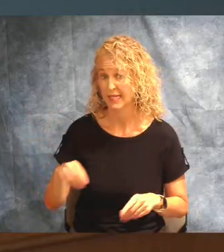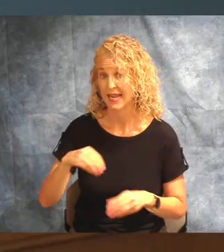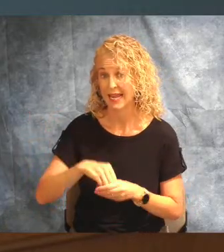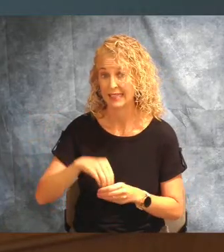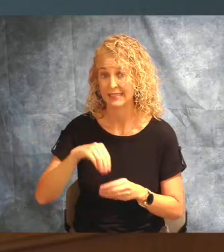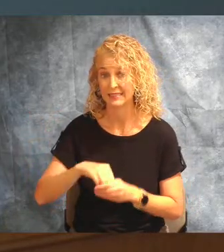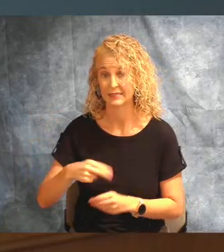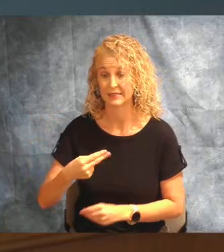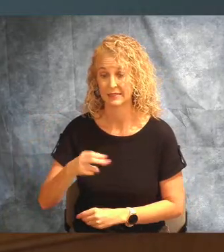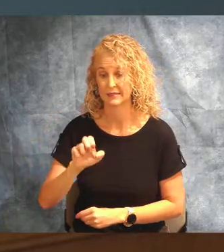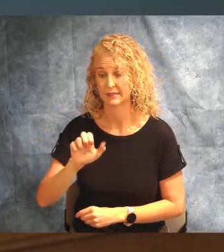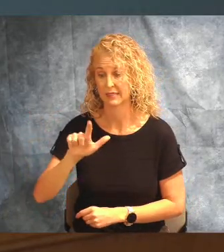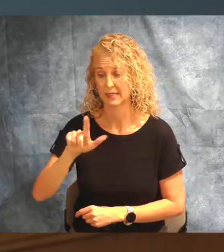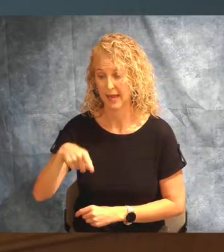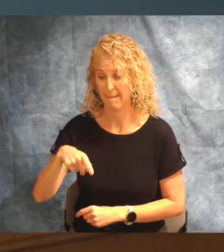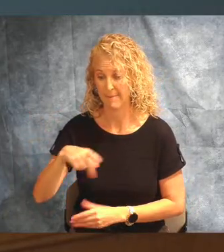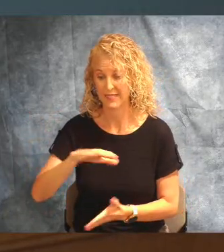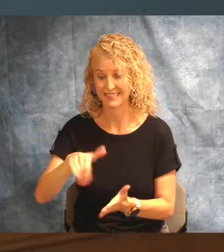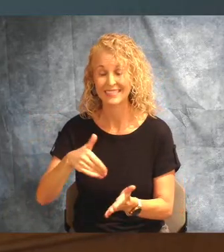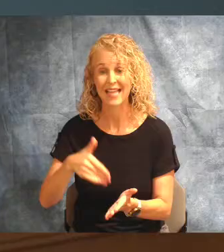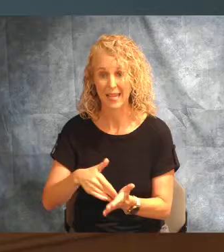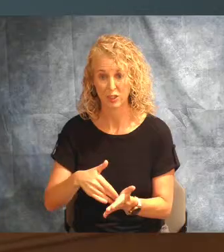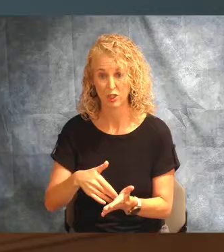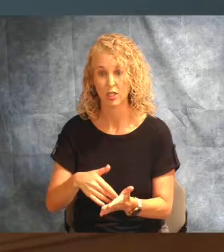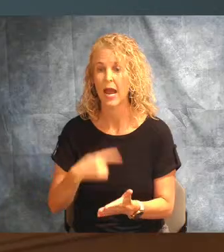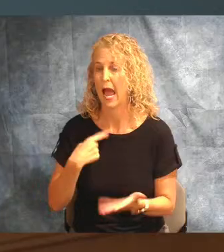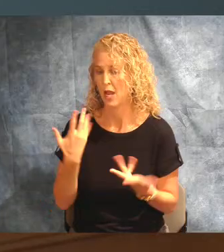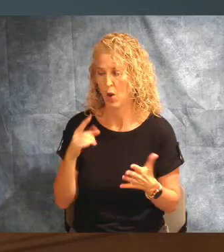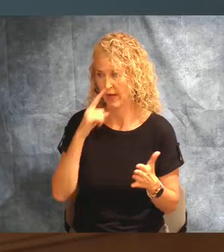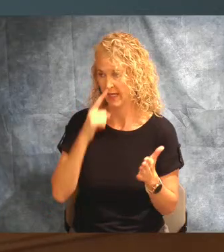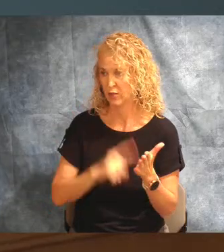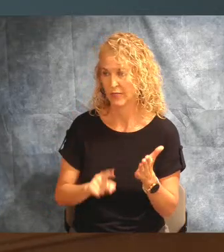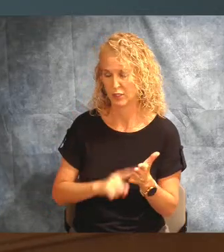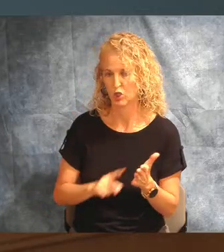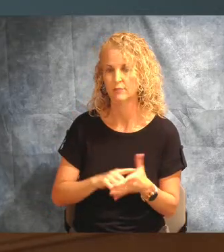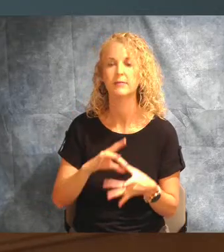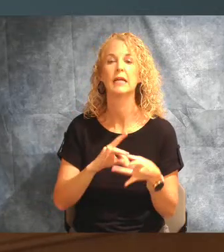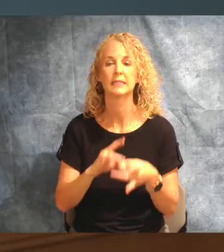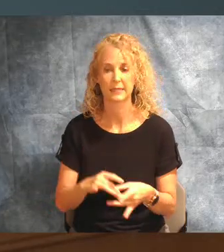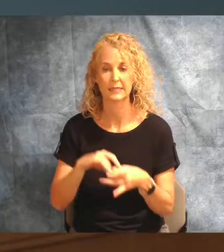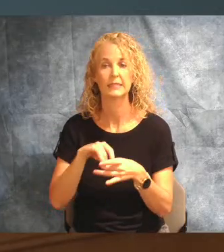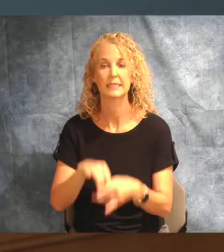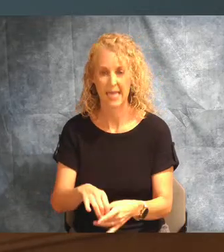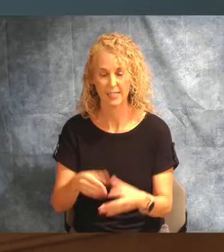as I researched all our items, it will be part of the help center um, through the Clerk of Courts.